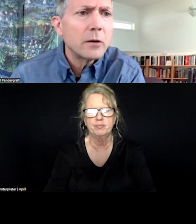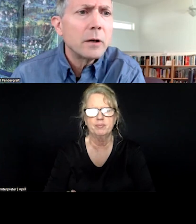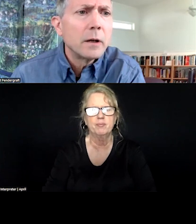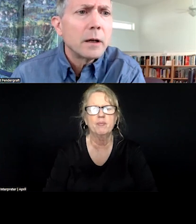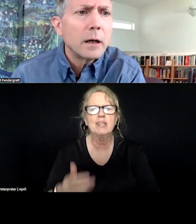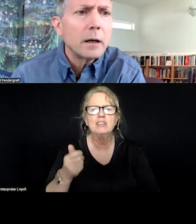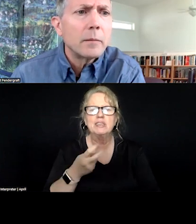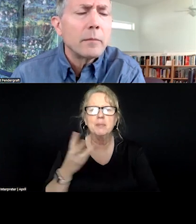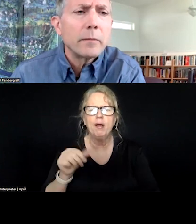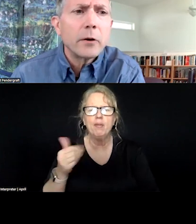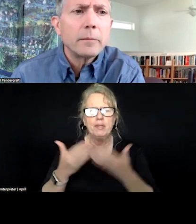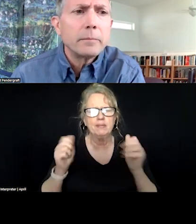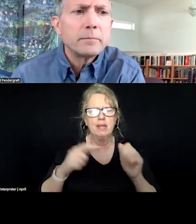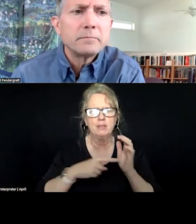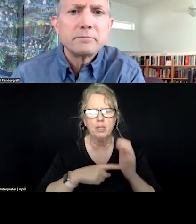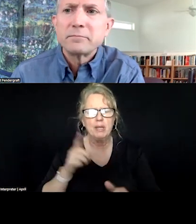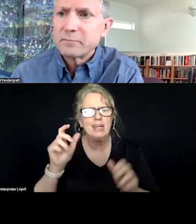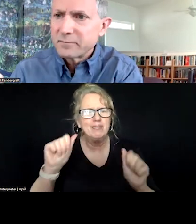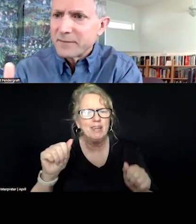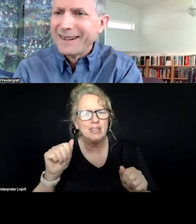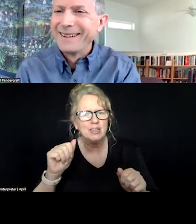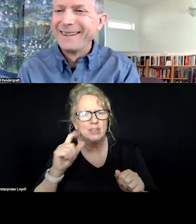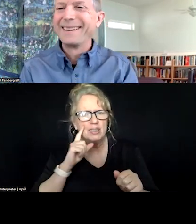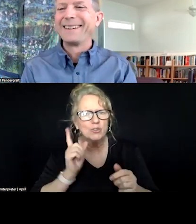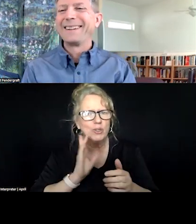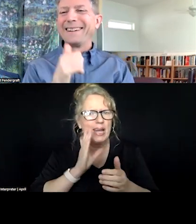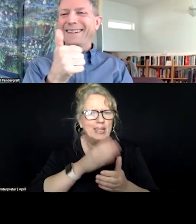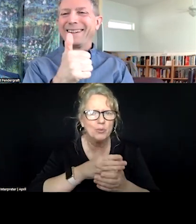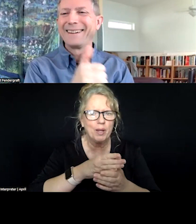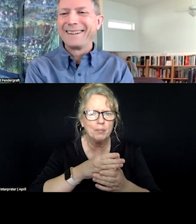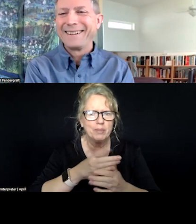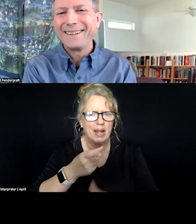IF I CAN INTERRUPT HERE. I SAY THIS IS FASCINATING.